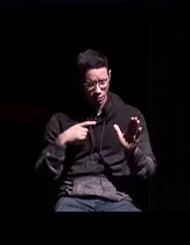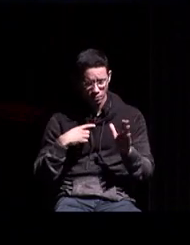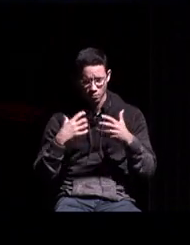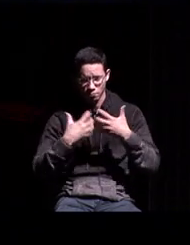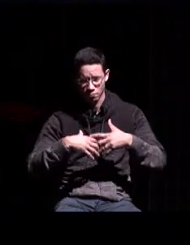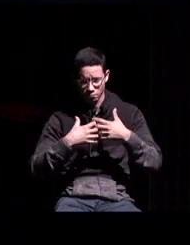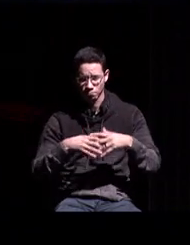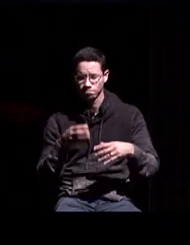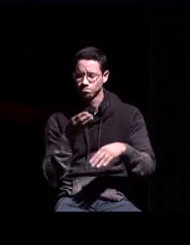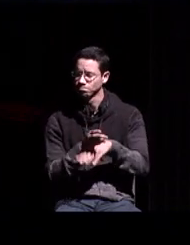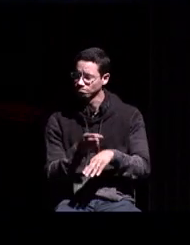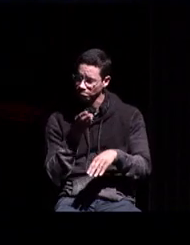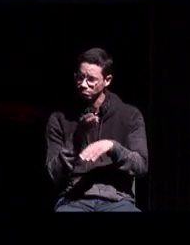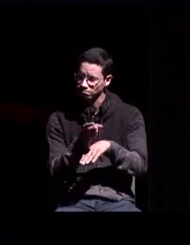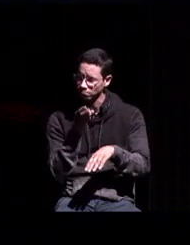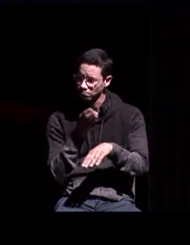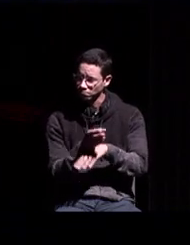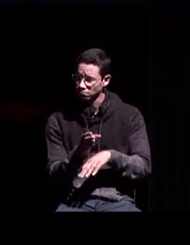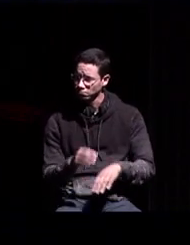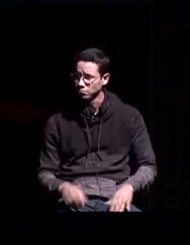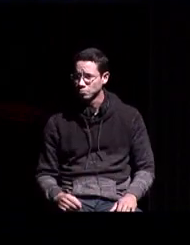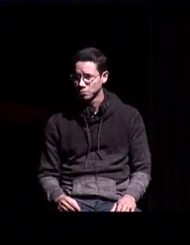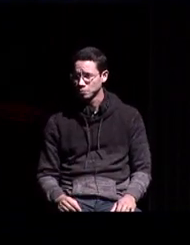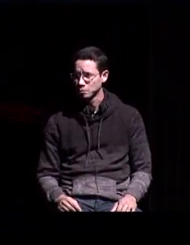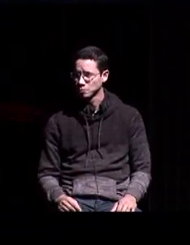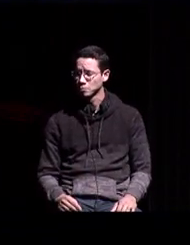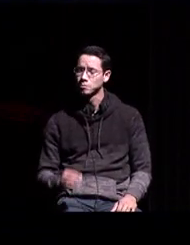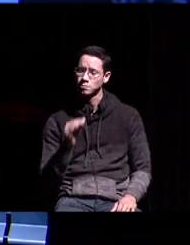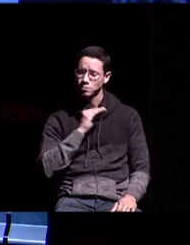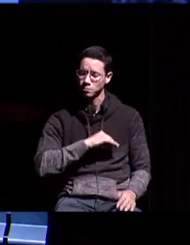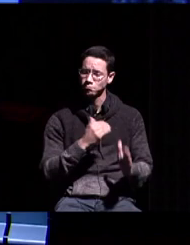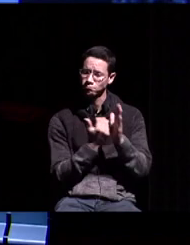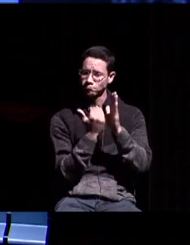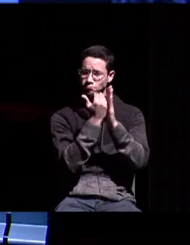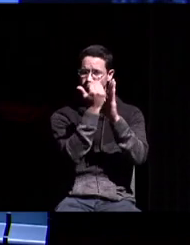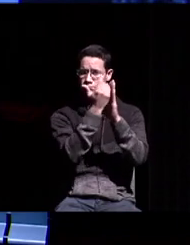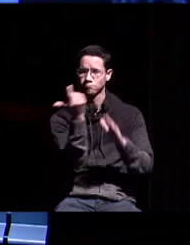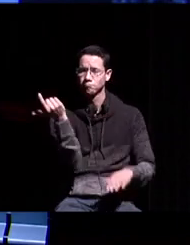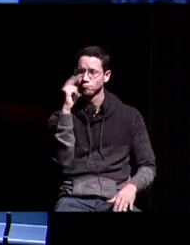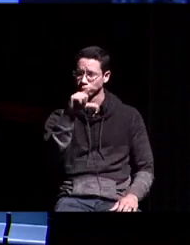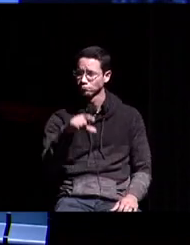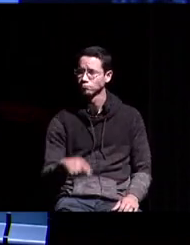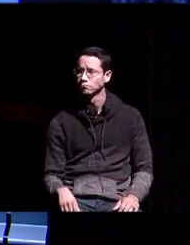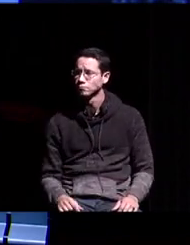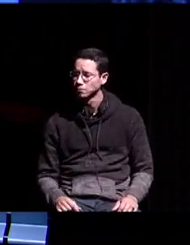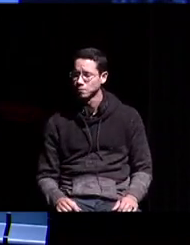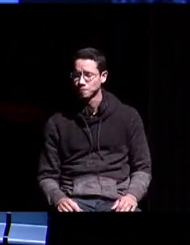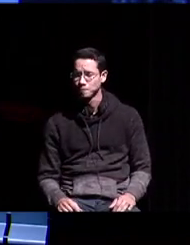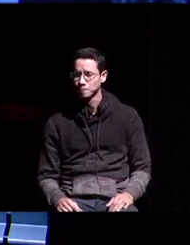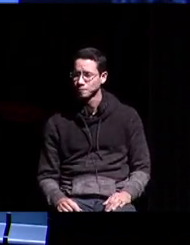is quite proactive, they are better paid. Due to the weakening of workers’ unions,